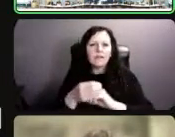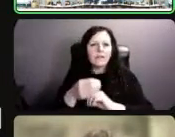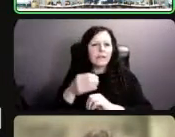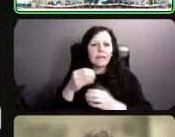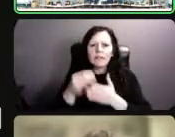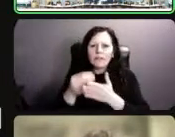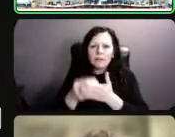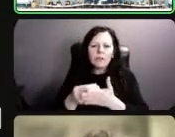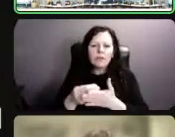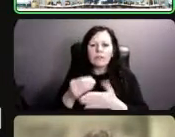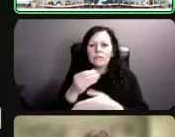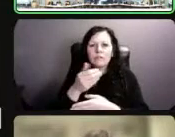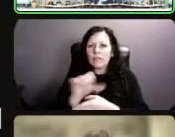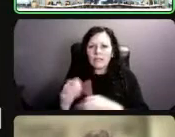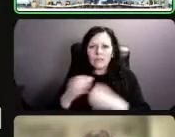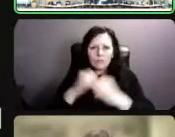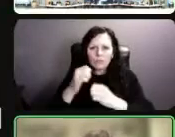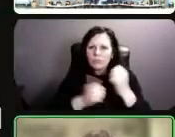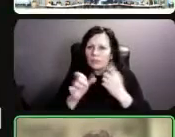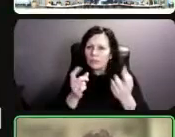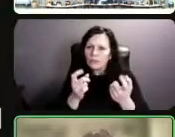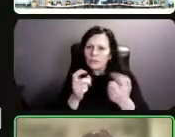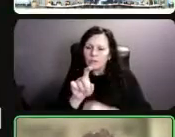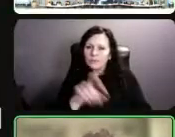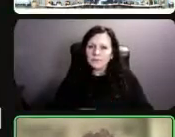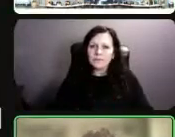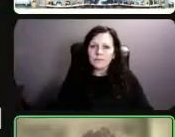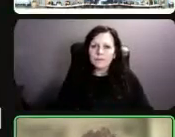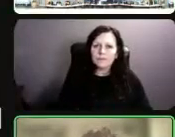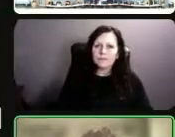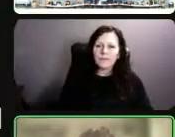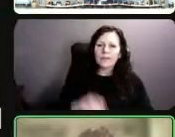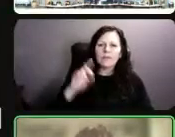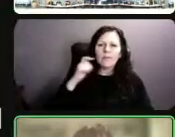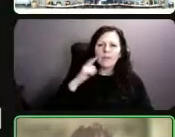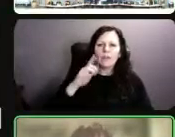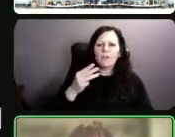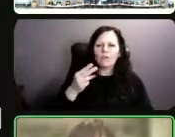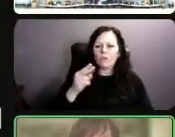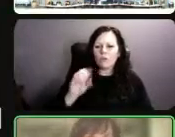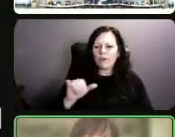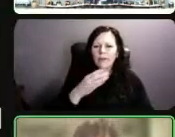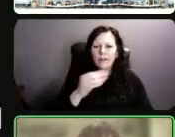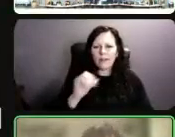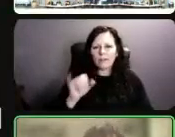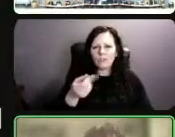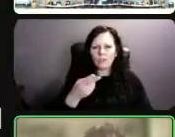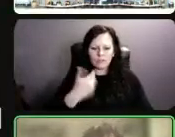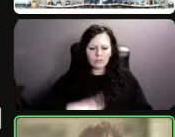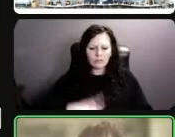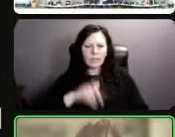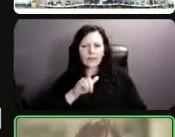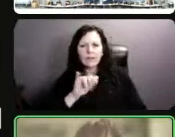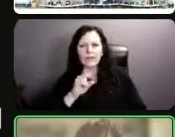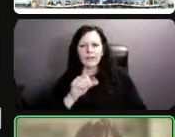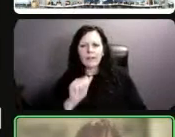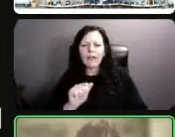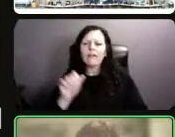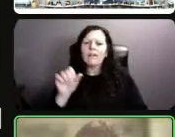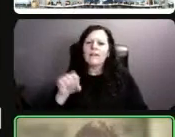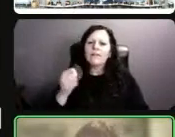WE'RE BEING QUESTIONS ON